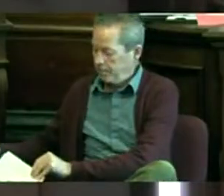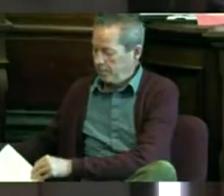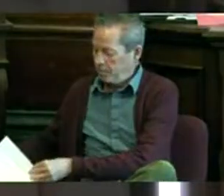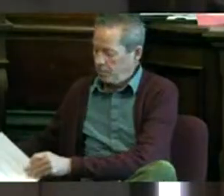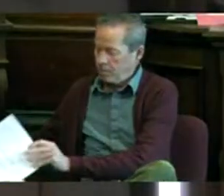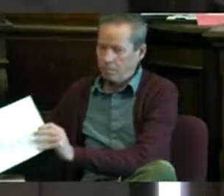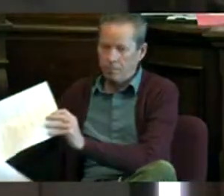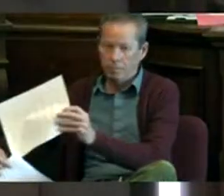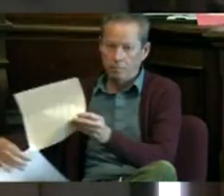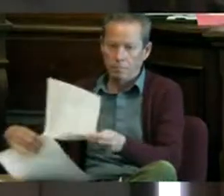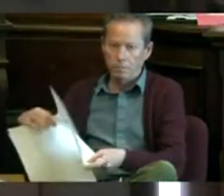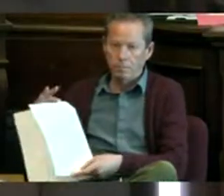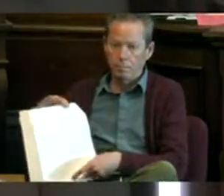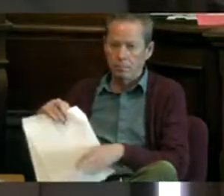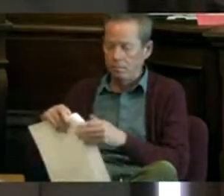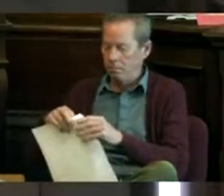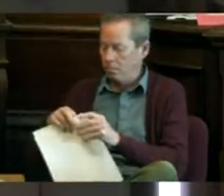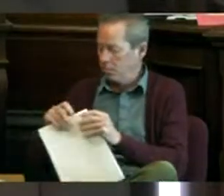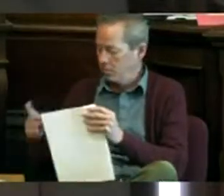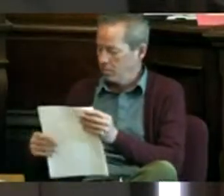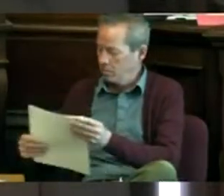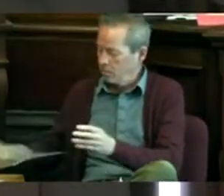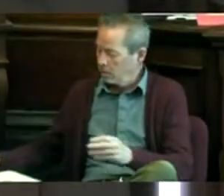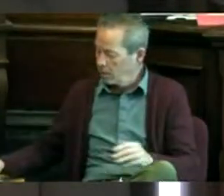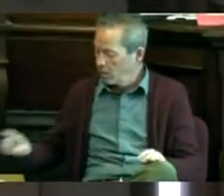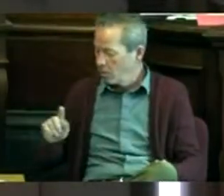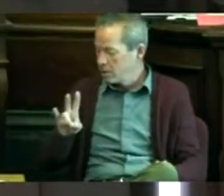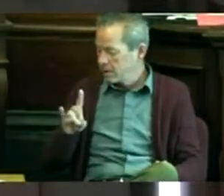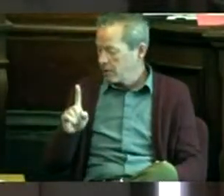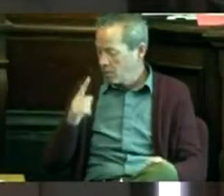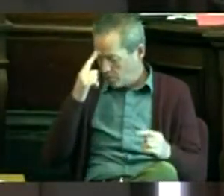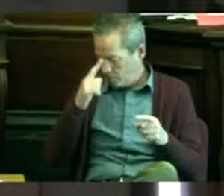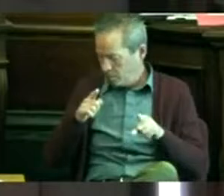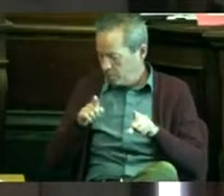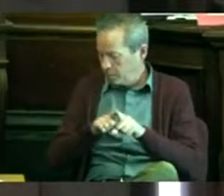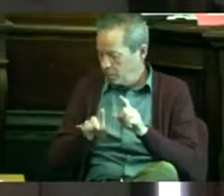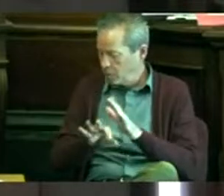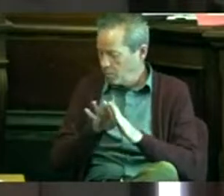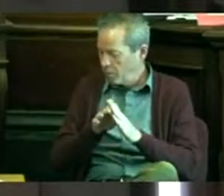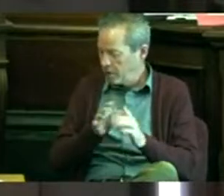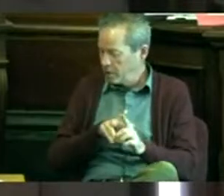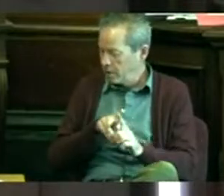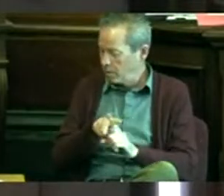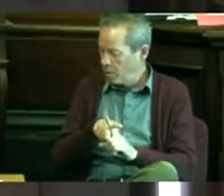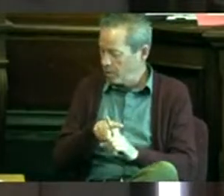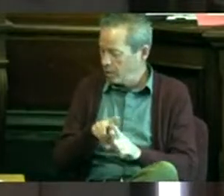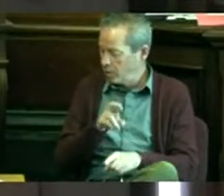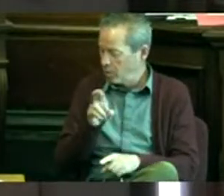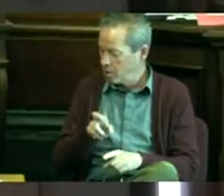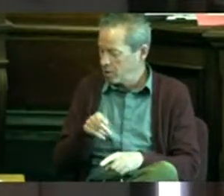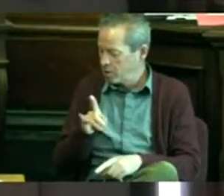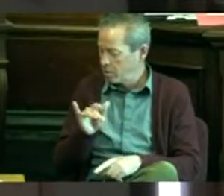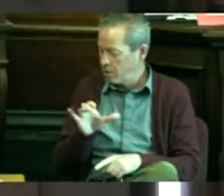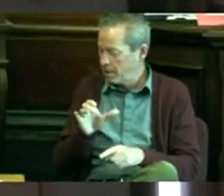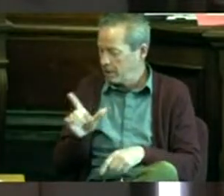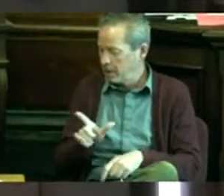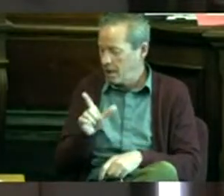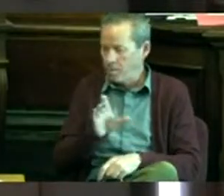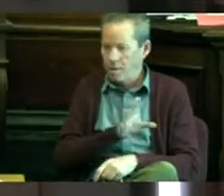say aye. Aye. Any opposed? Motion carries. Number 171, a resolution approving appointment